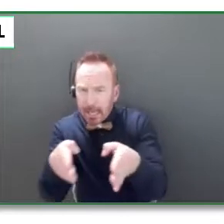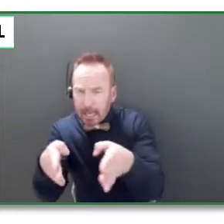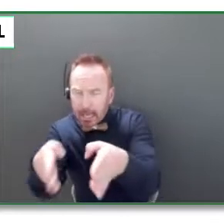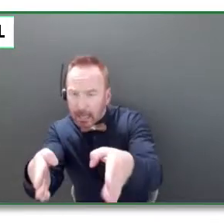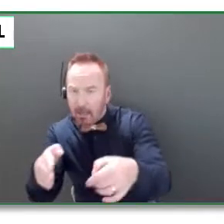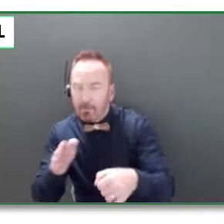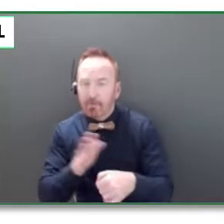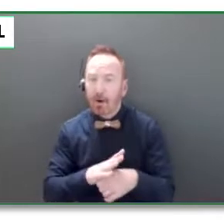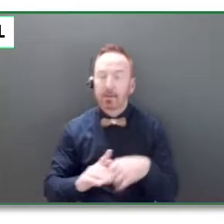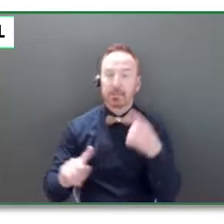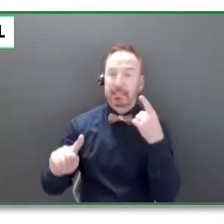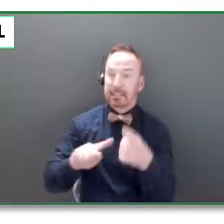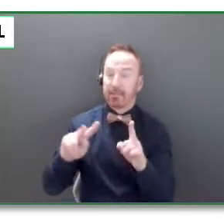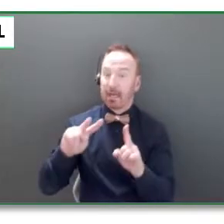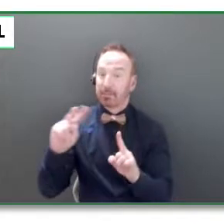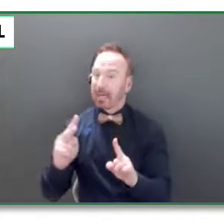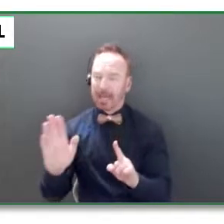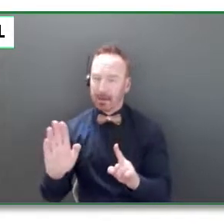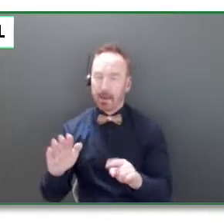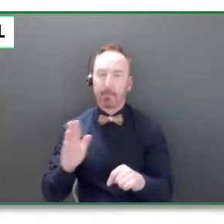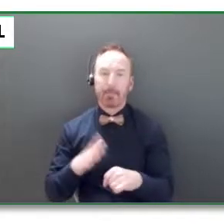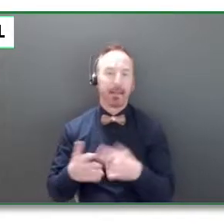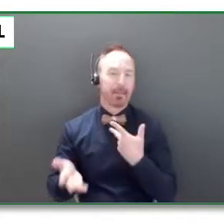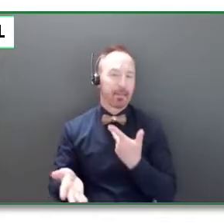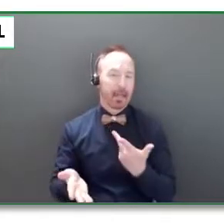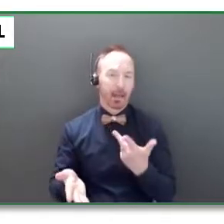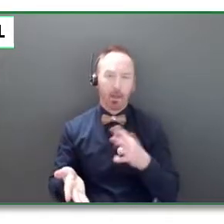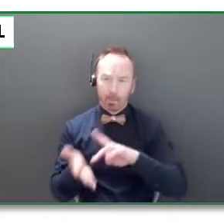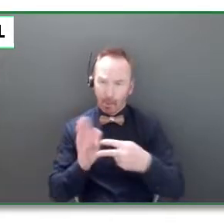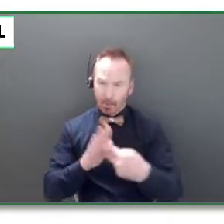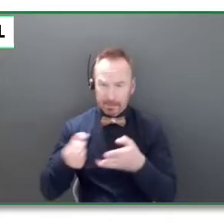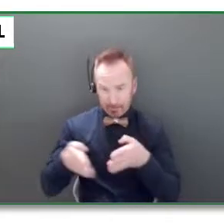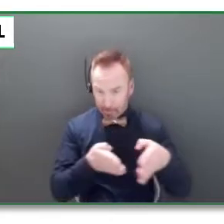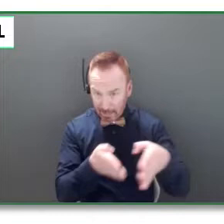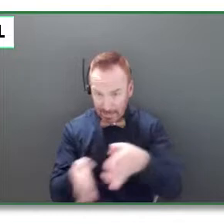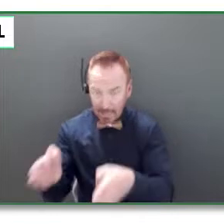the trail is the trail experience itself should be designed according to the